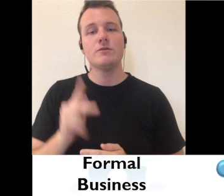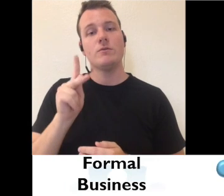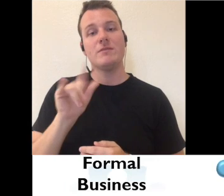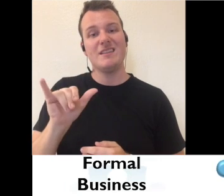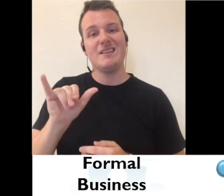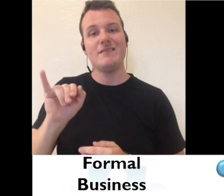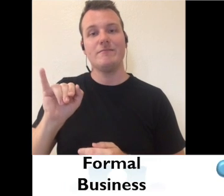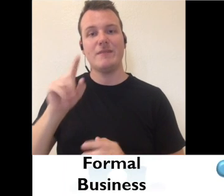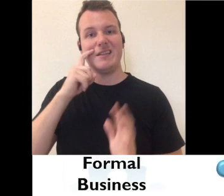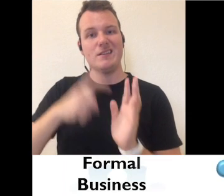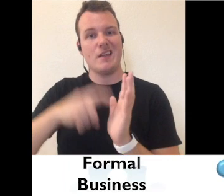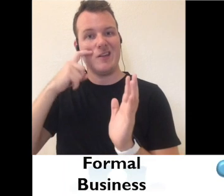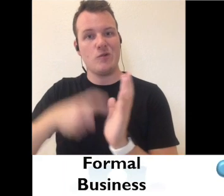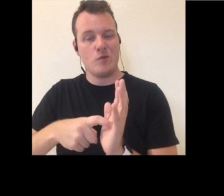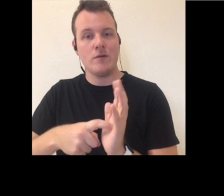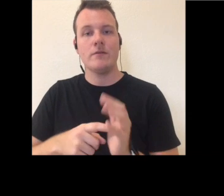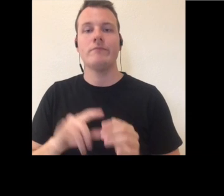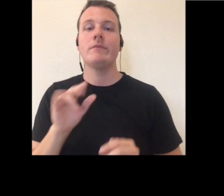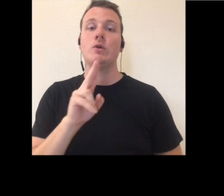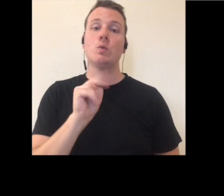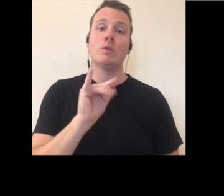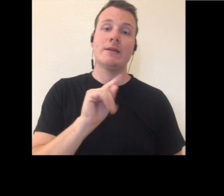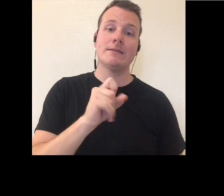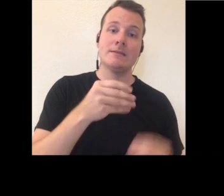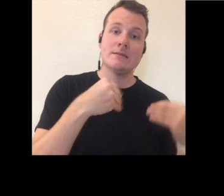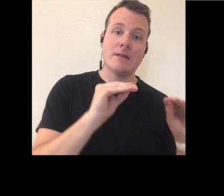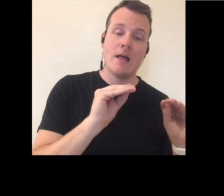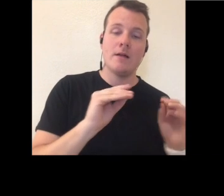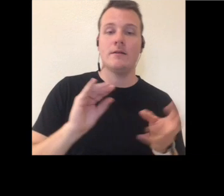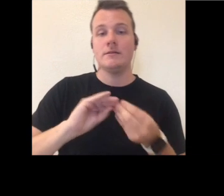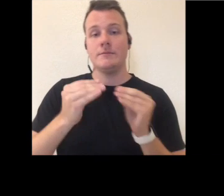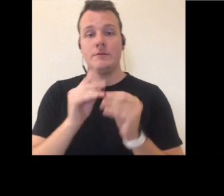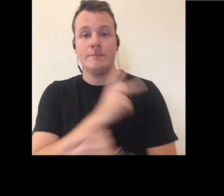measure numbers of patients or revenue milestones as you mentioned earlier. Now